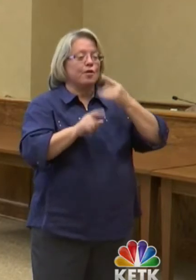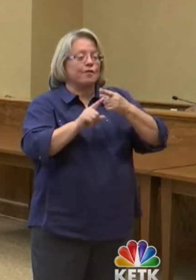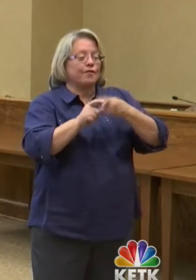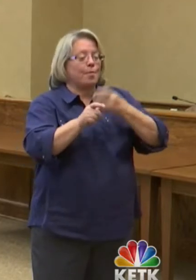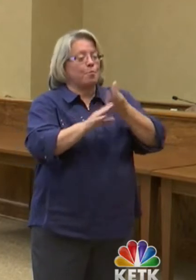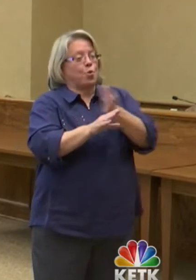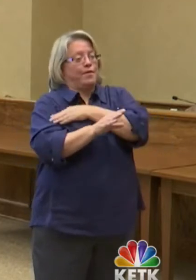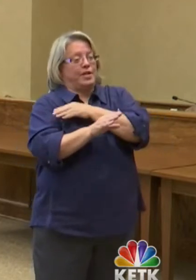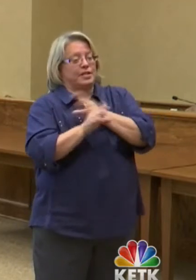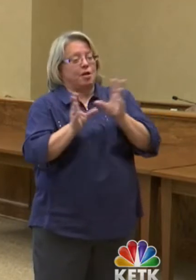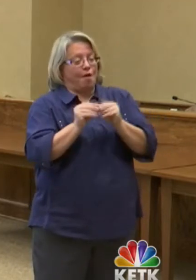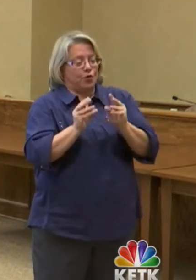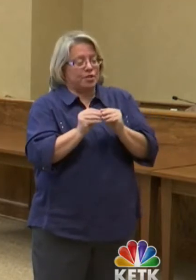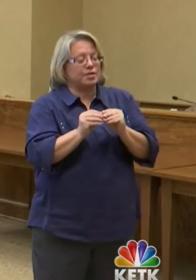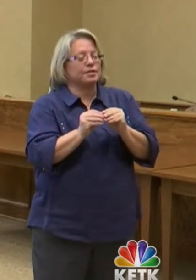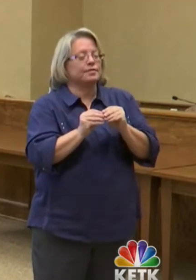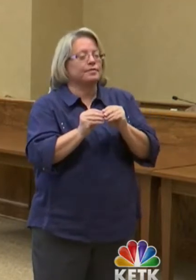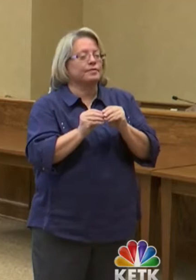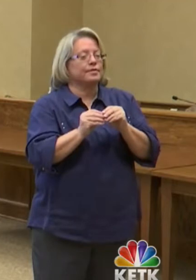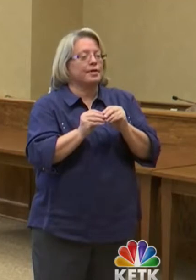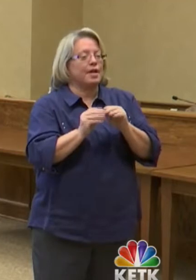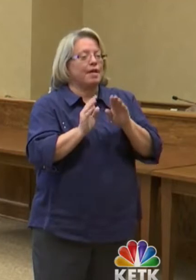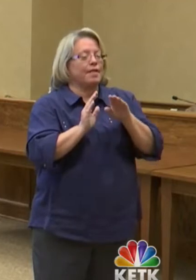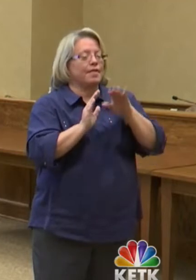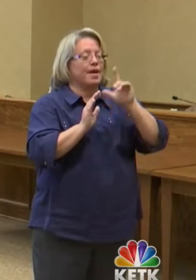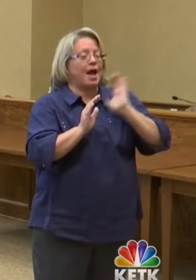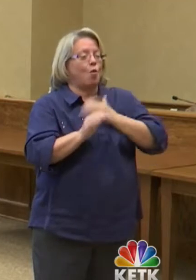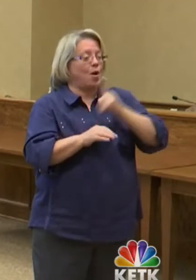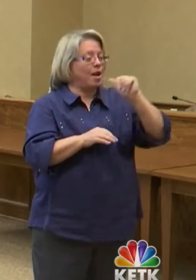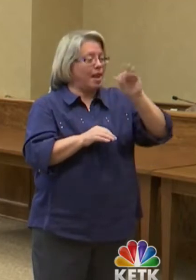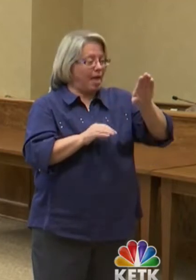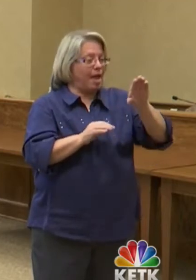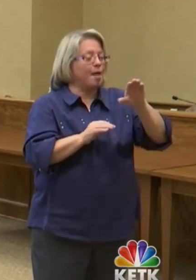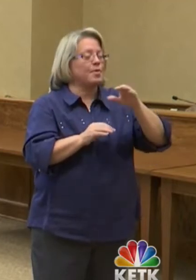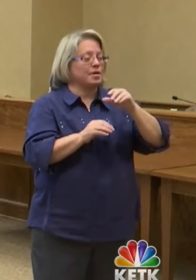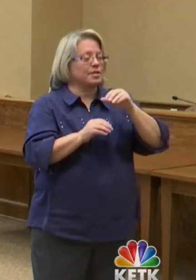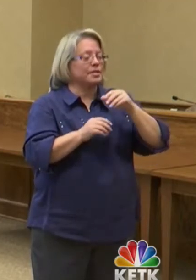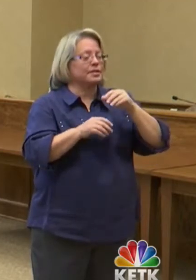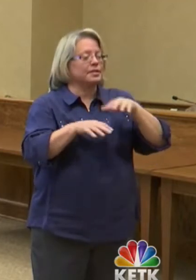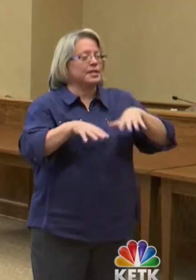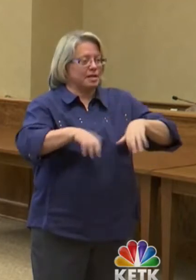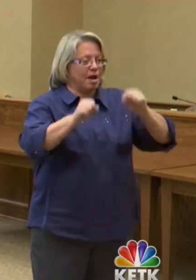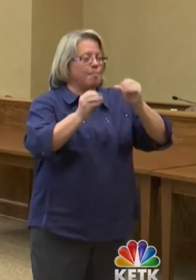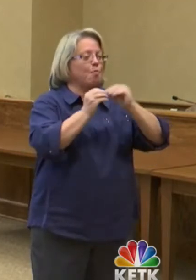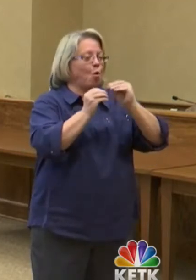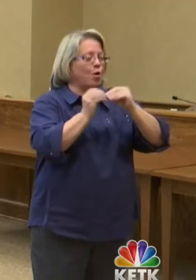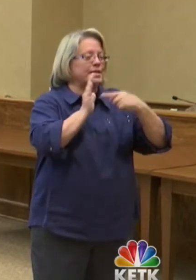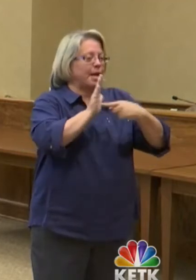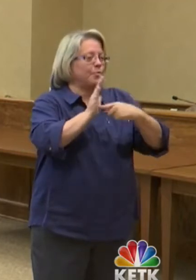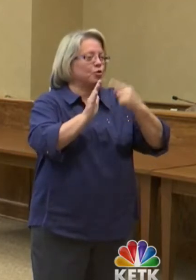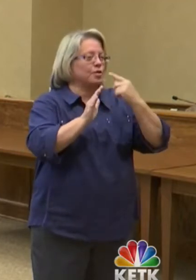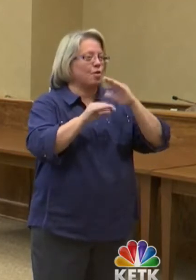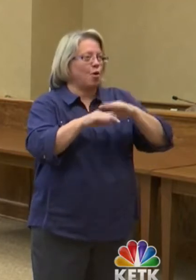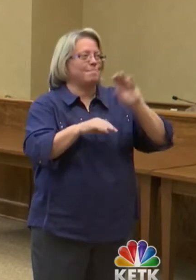I THINK IT HELPS INDIVIDUALS TO UNDERSTAND WHAT CURVES WERE ACTUALLY FLATTENING IN THIS PROCESS. FIRST TWO TESTING. AS YOU KNOW FROM PREVIOUS PRESS